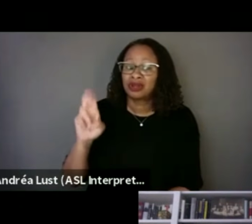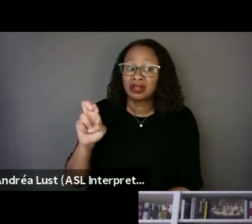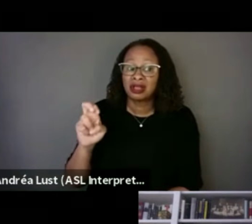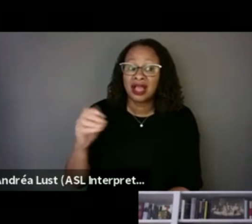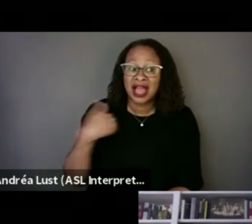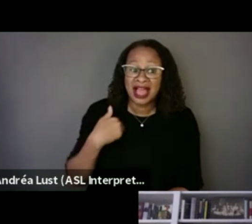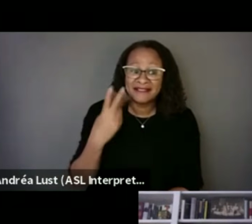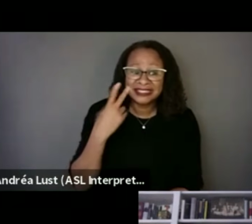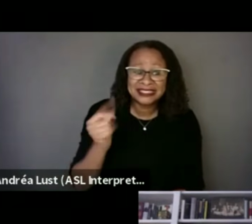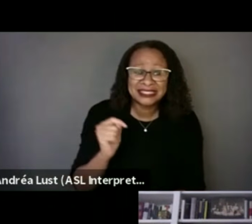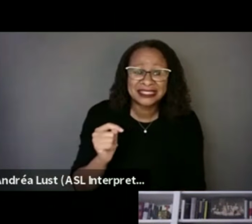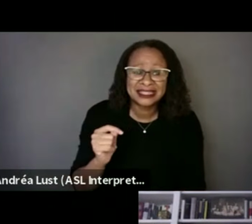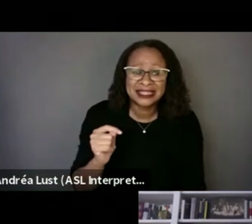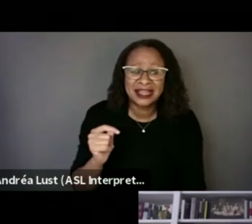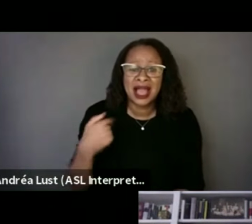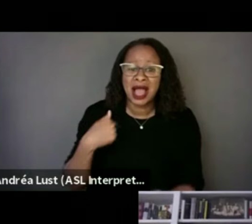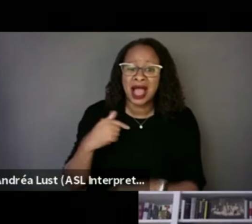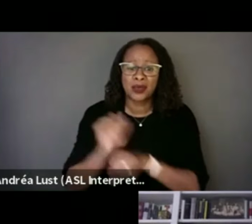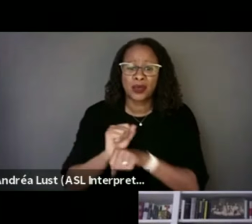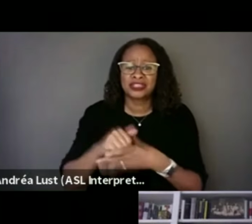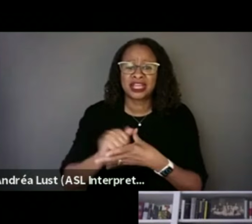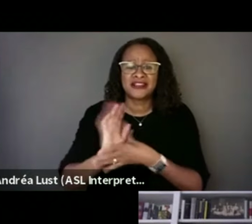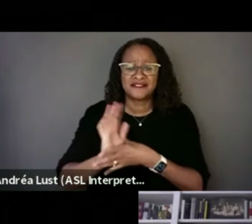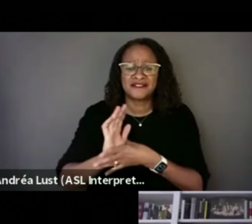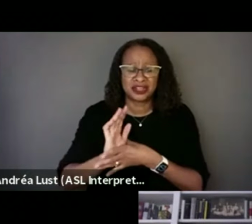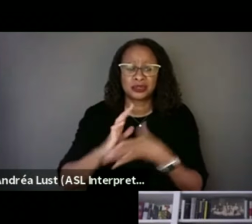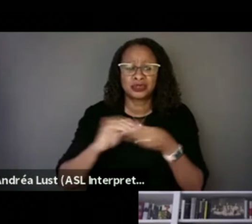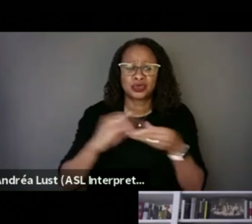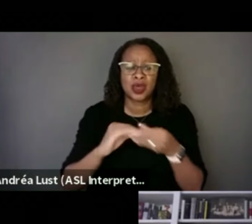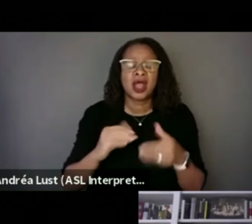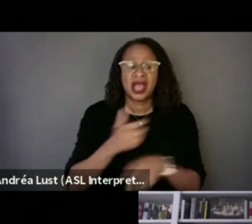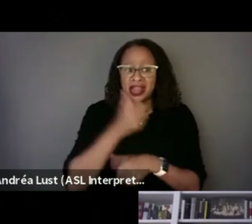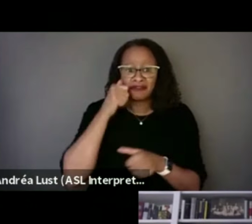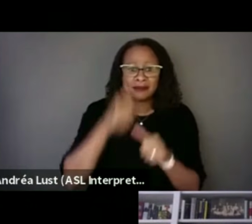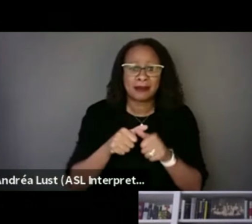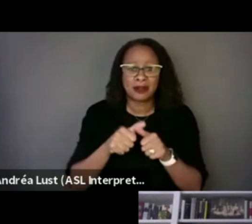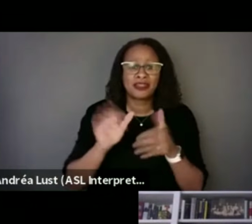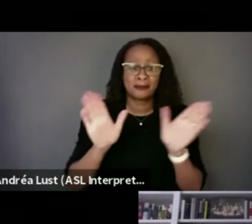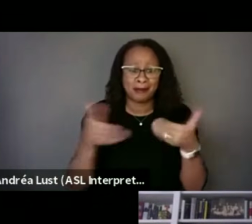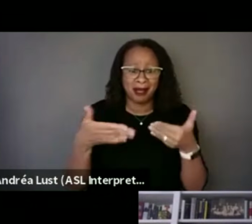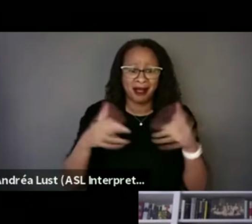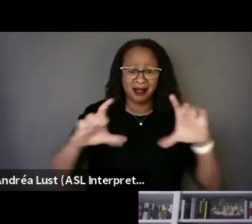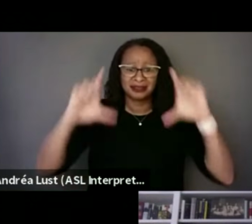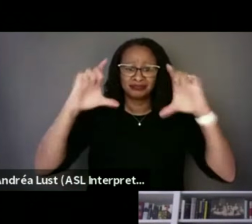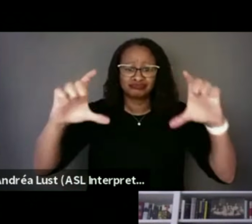I haven't, but I worked in a video store for years and I remember the box. So, I really am dying to see it.